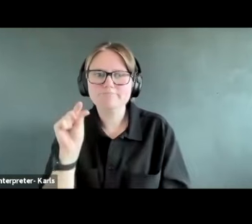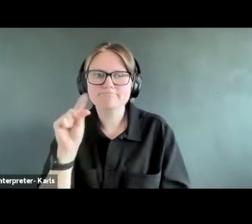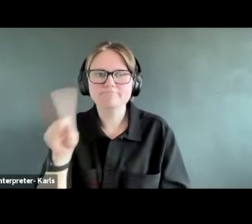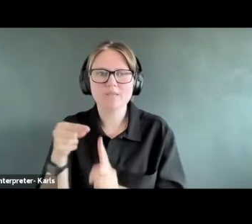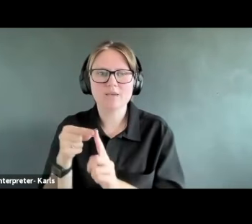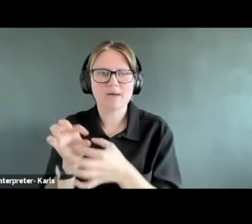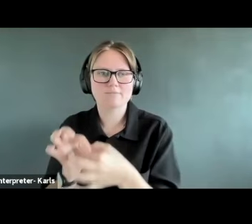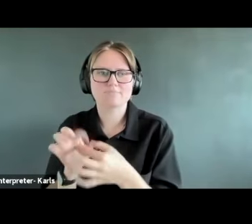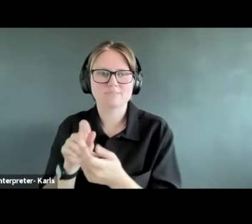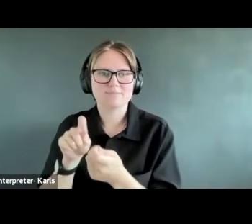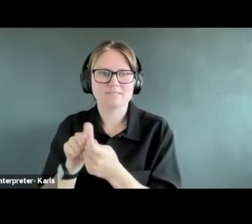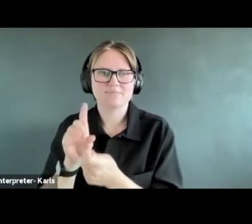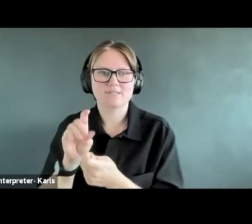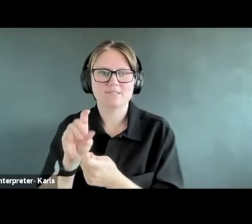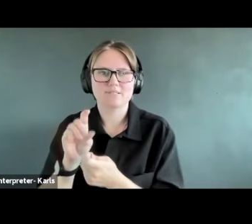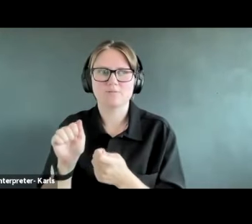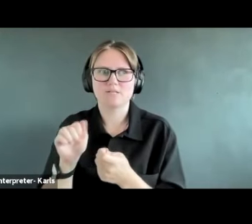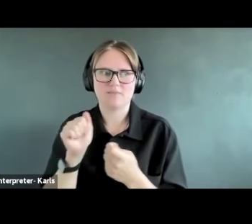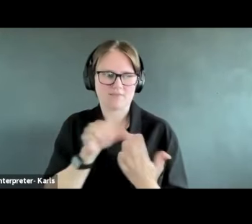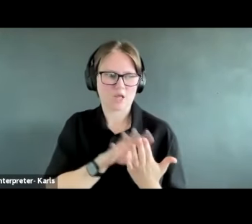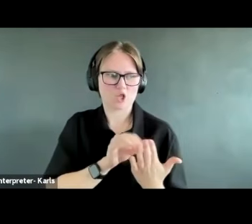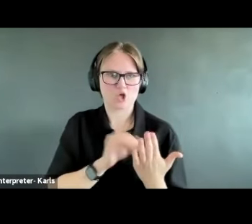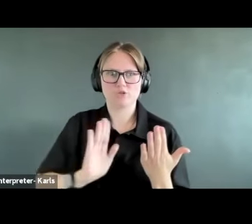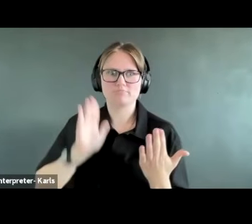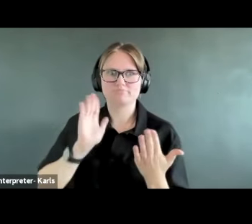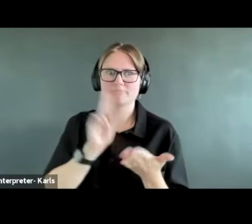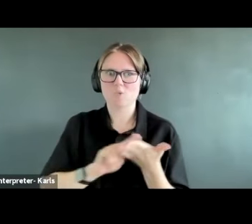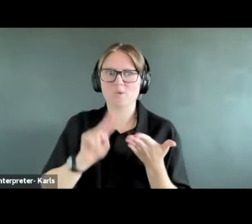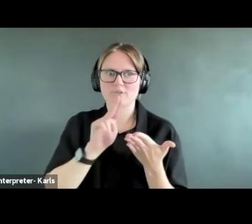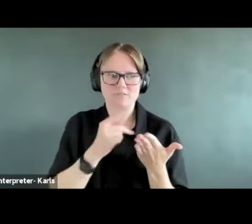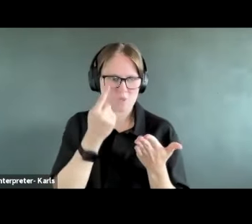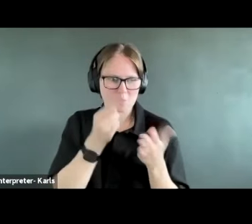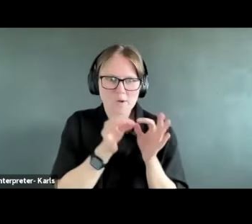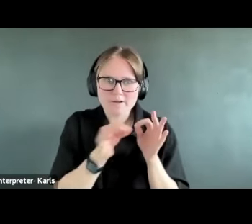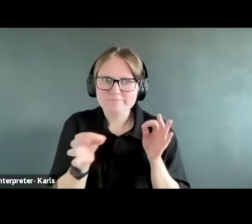or something in their textbook and people often don't